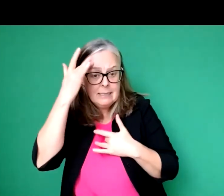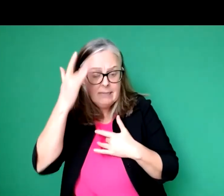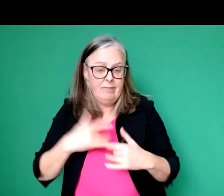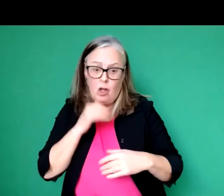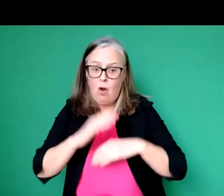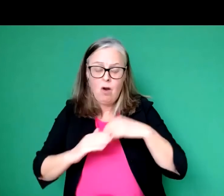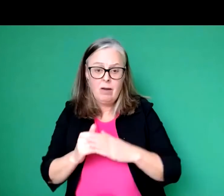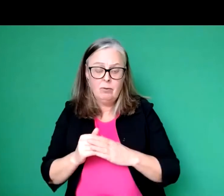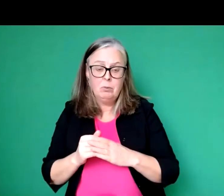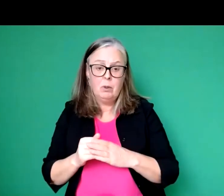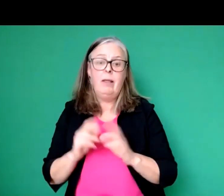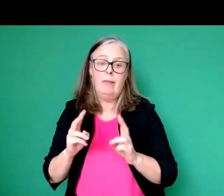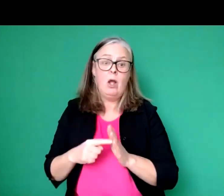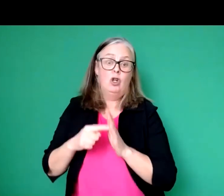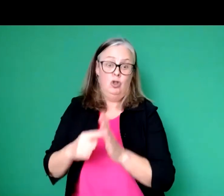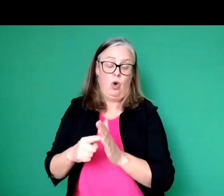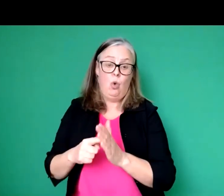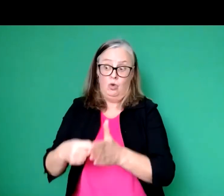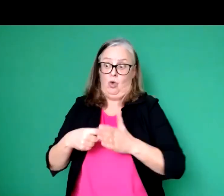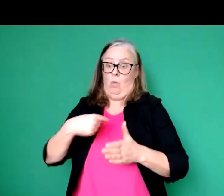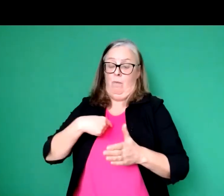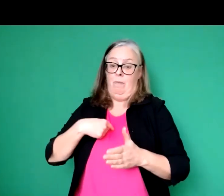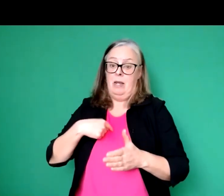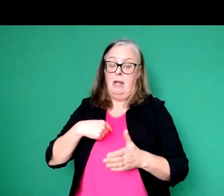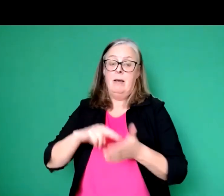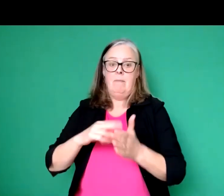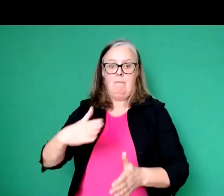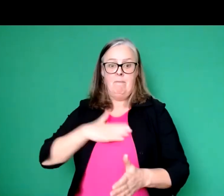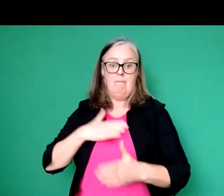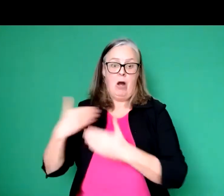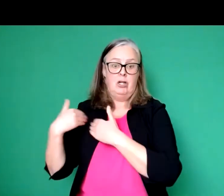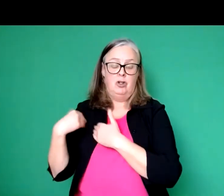job not you know you don't shouldn't wait for somebody to tell you uh your job to get that